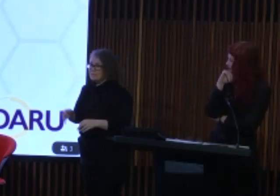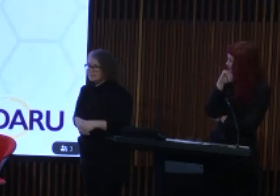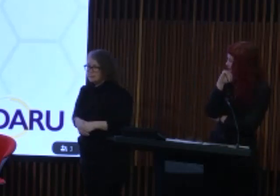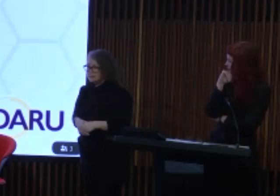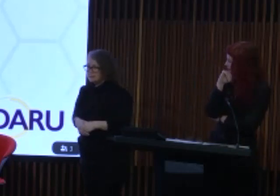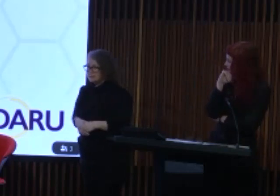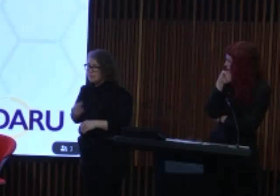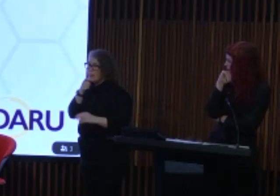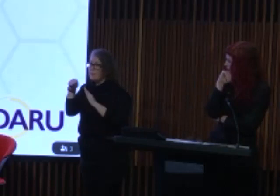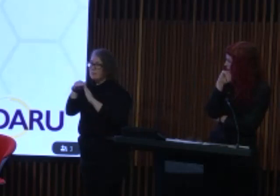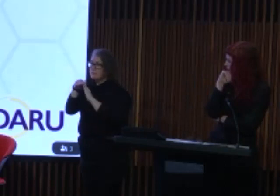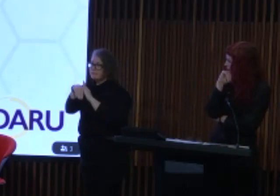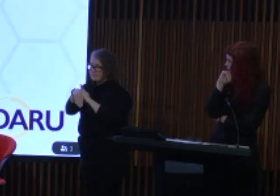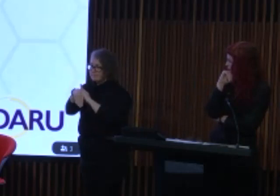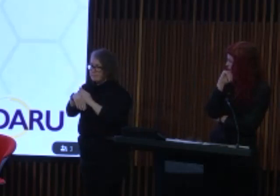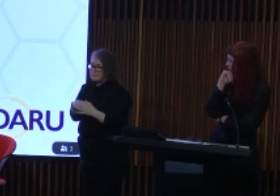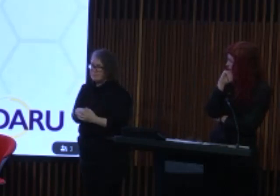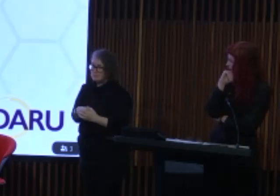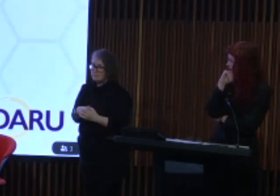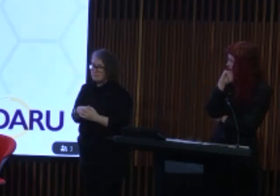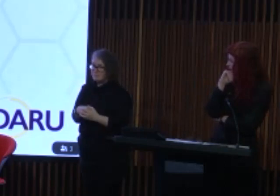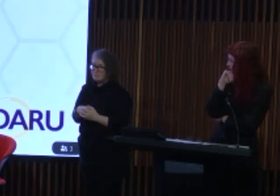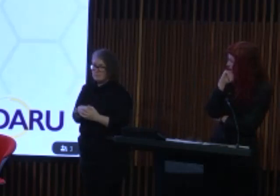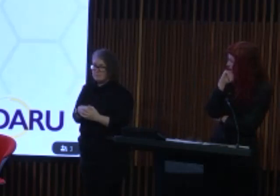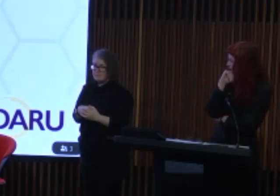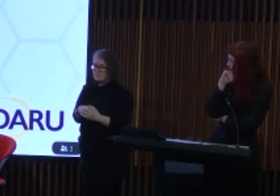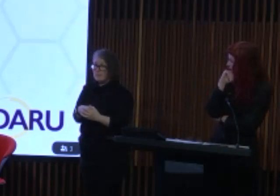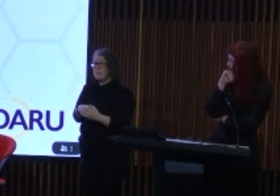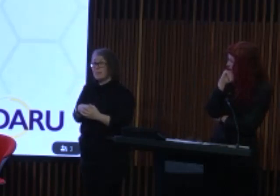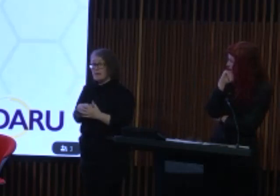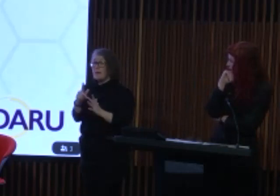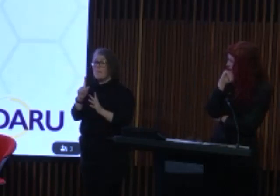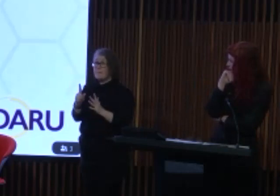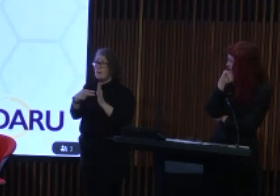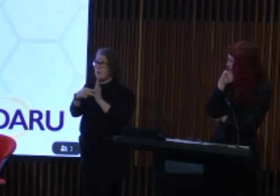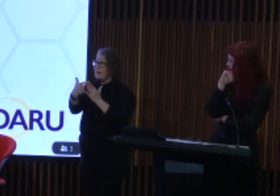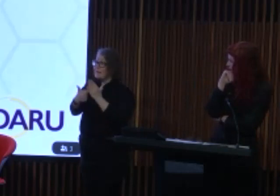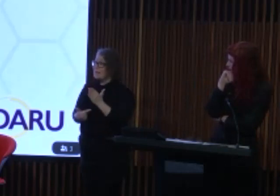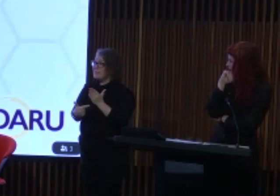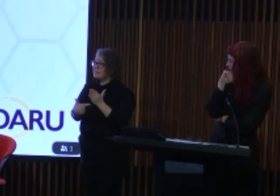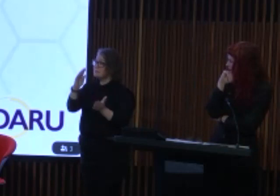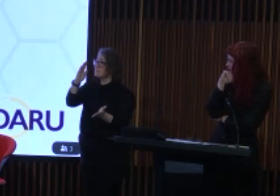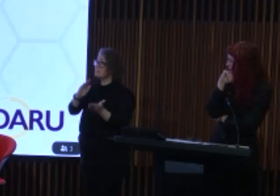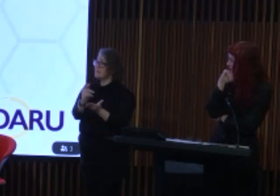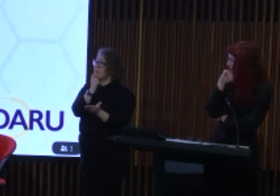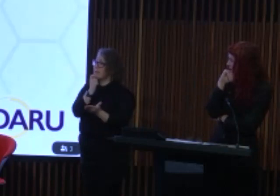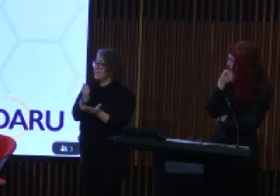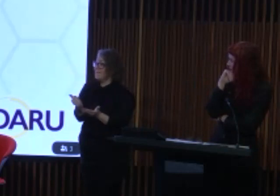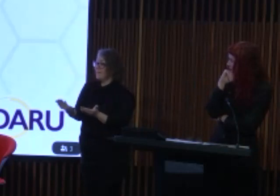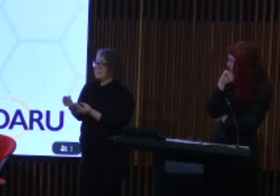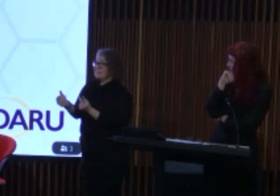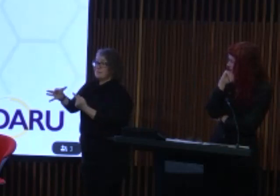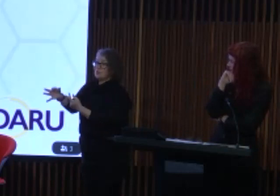downhill a bit, but it has at least alleviated some of the waiting lists. Given some people